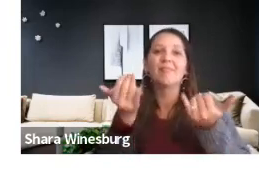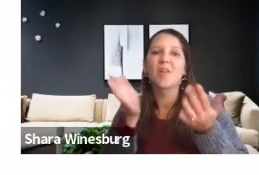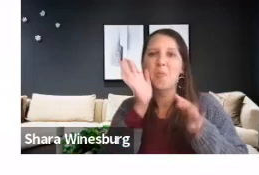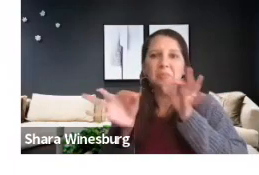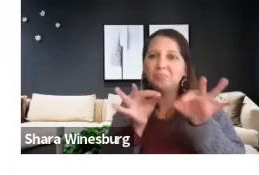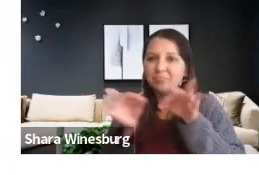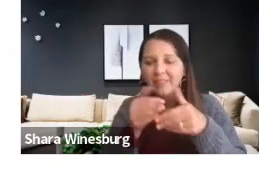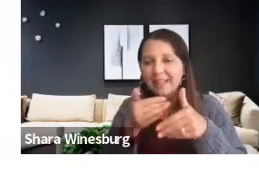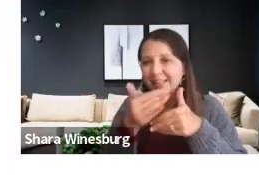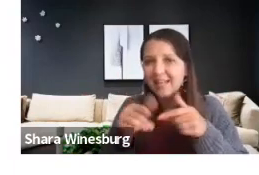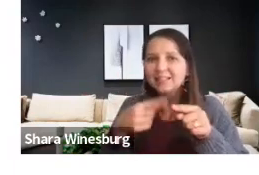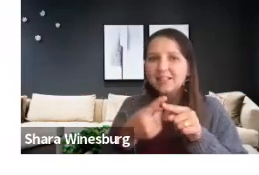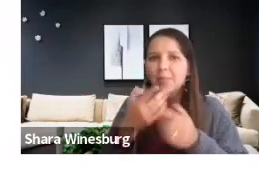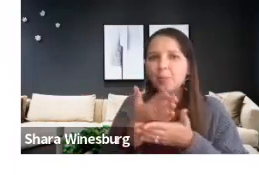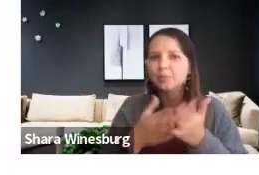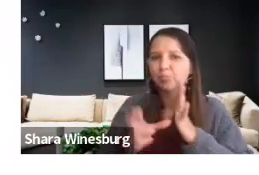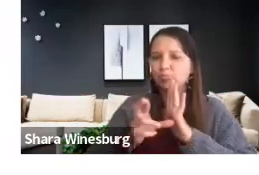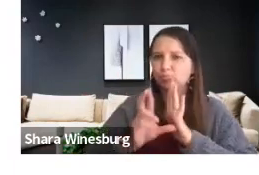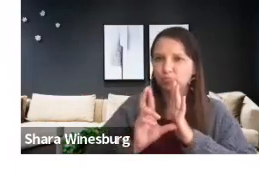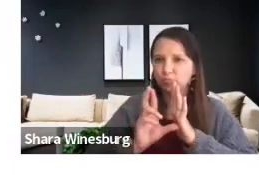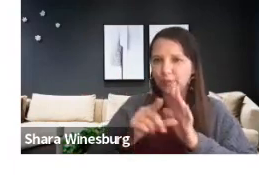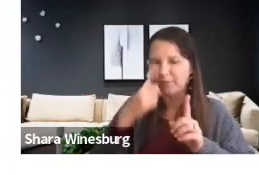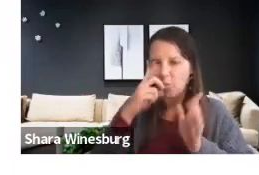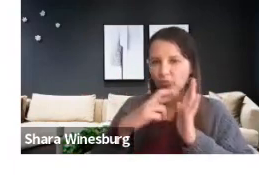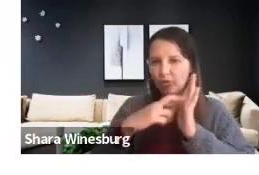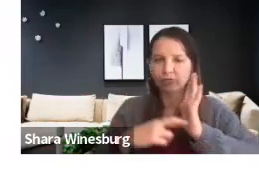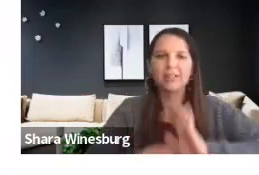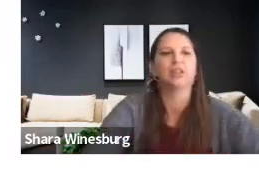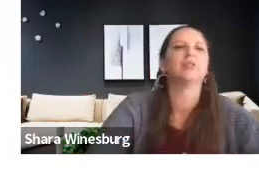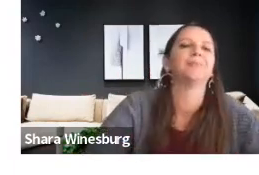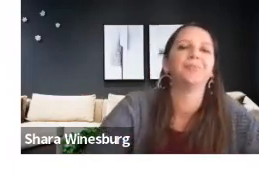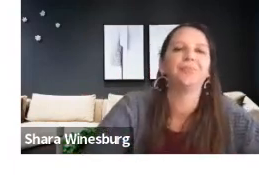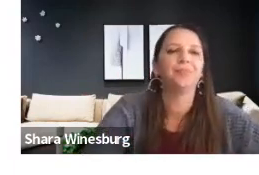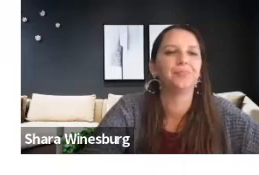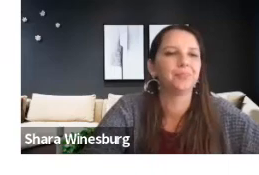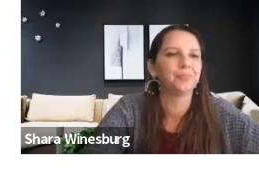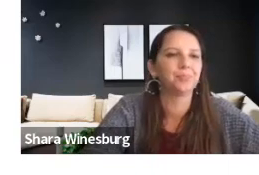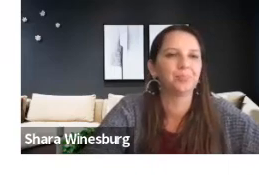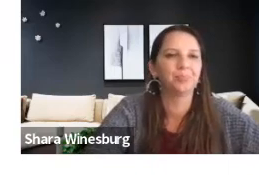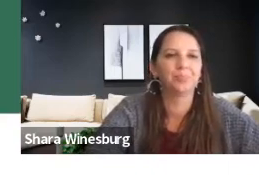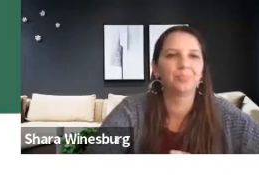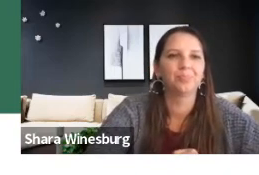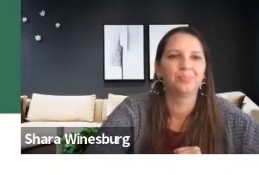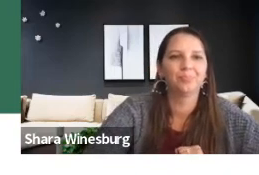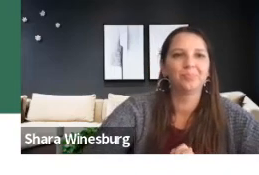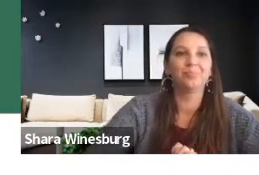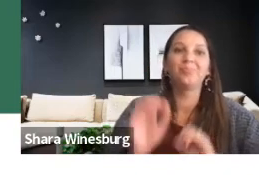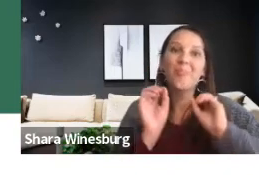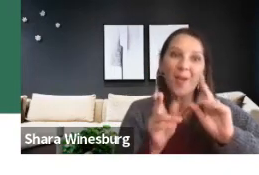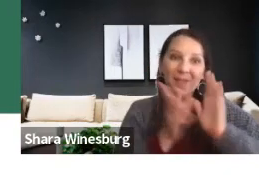click on the Q&A button down at the bottom menu. We'll review the registration